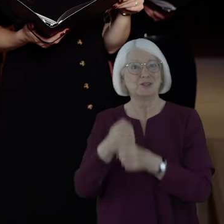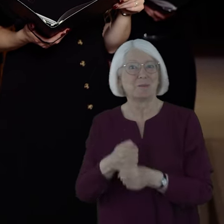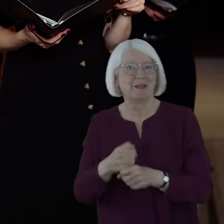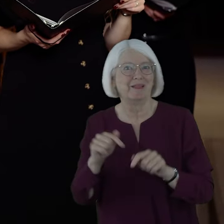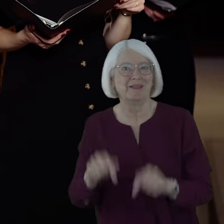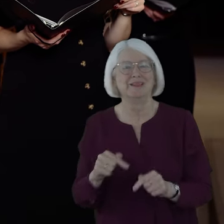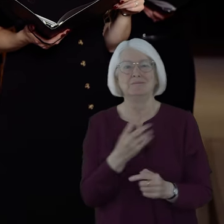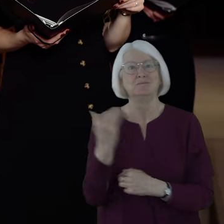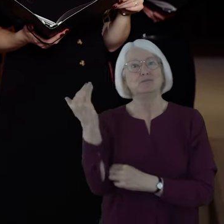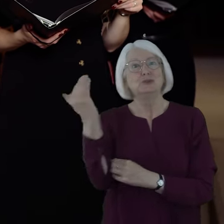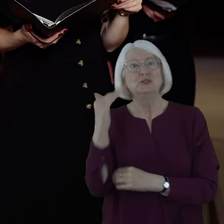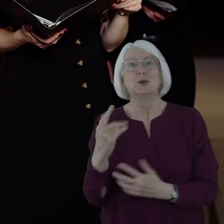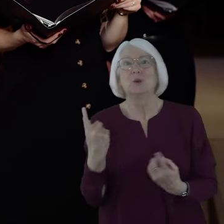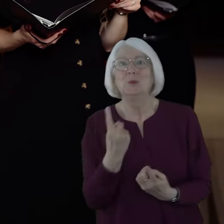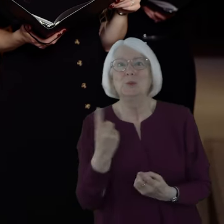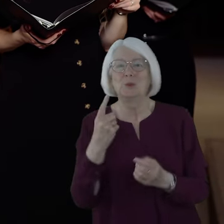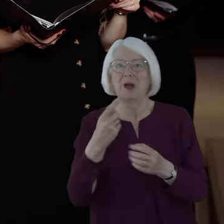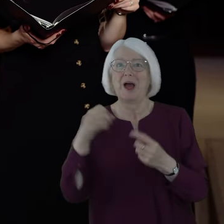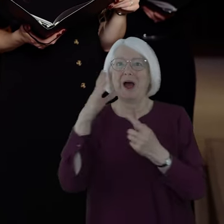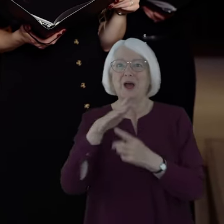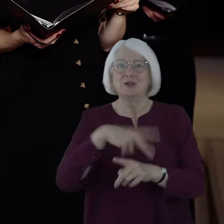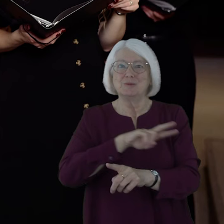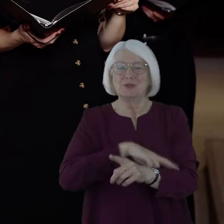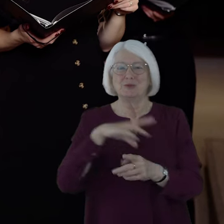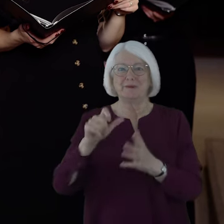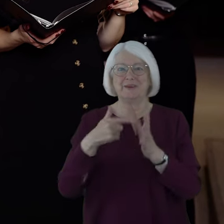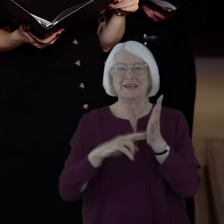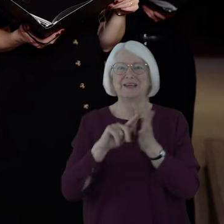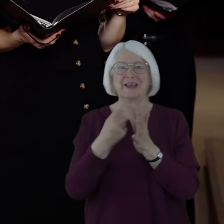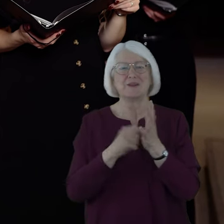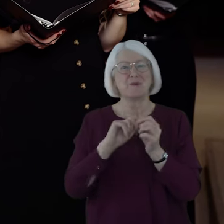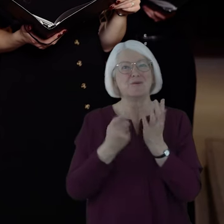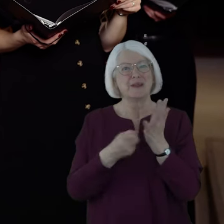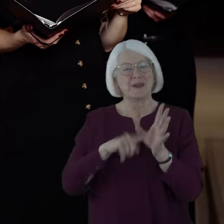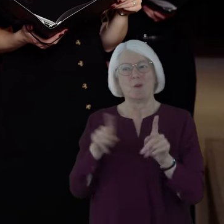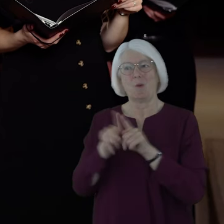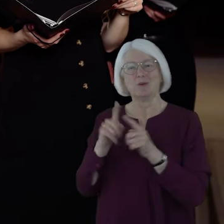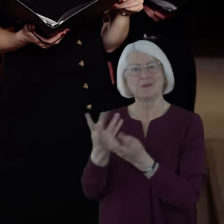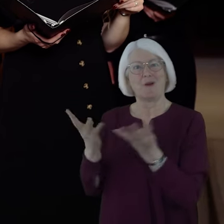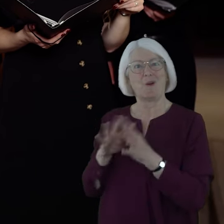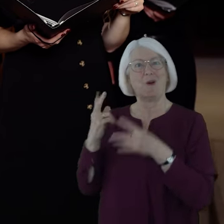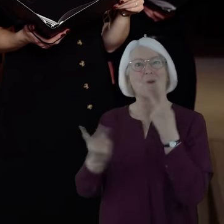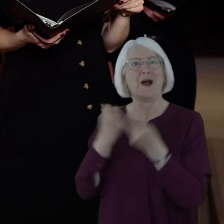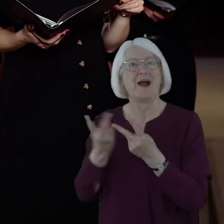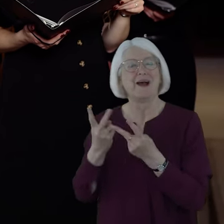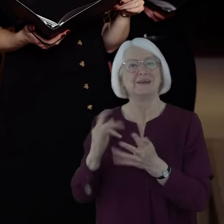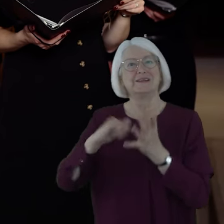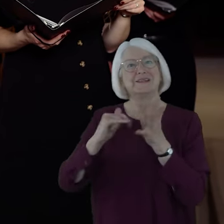The Archbishop of Canterbury preaches and we are joined by Saint Martin's Voices and staff and residents from Lambeth Palace.